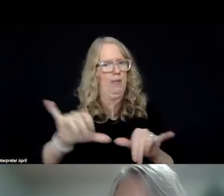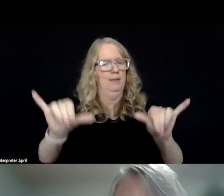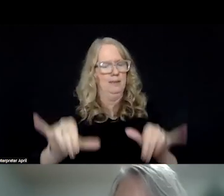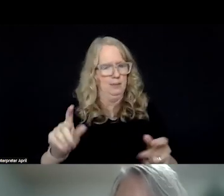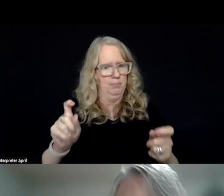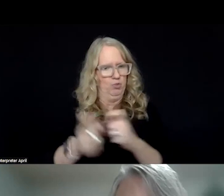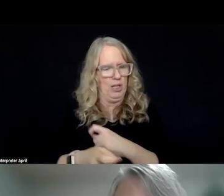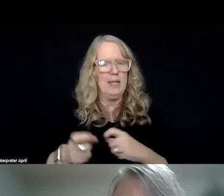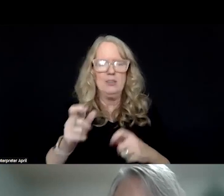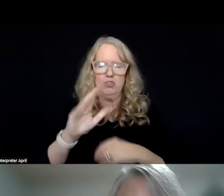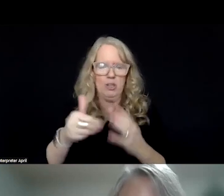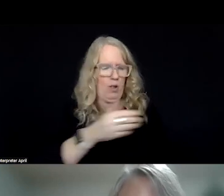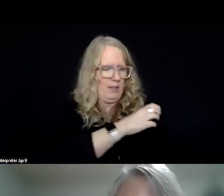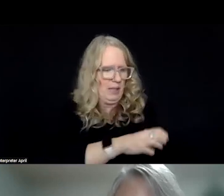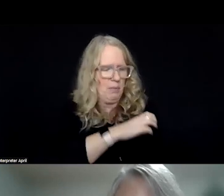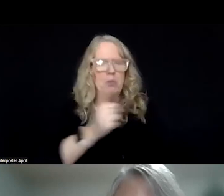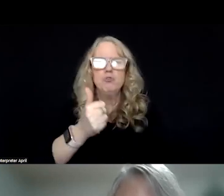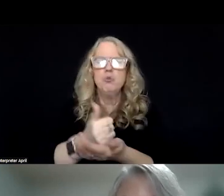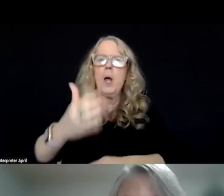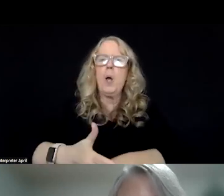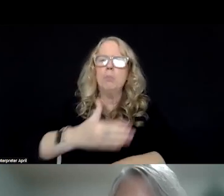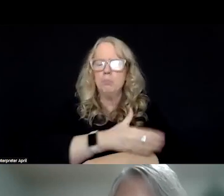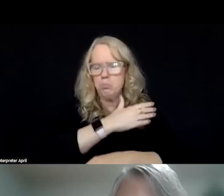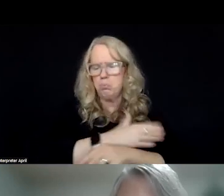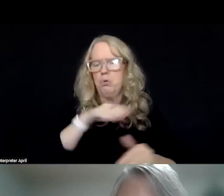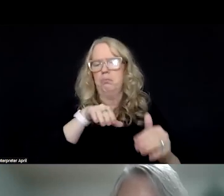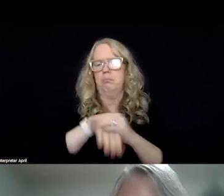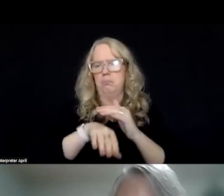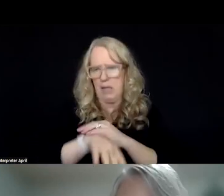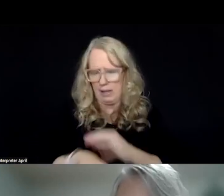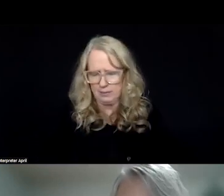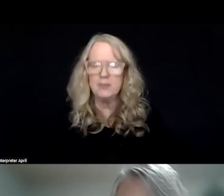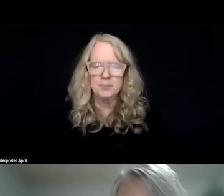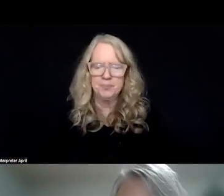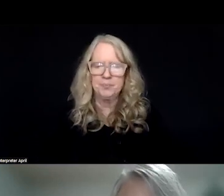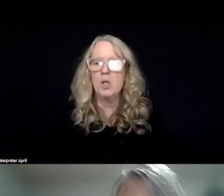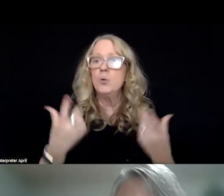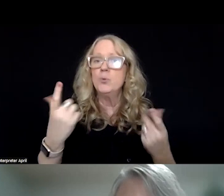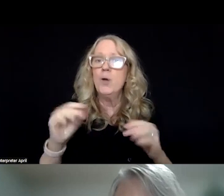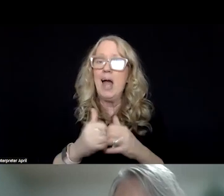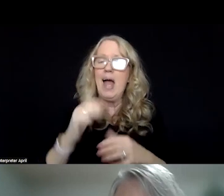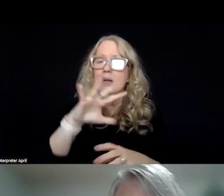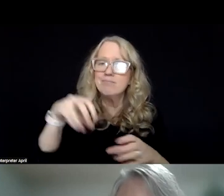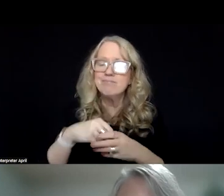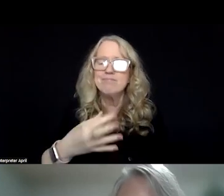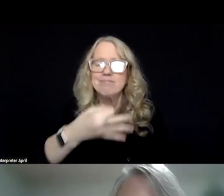CAPACITY AND IMPROVE SERVICE ACCESS. WE ARE DOING THAT BY ENGAGING WITH EXPERT CONTRIBUTORS, LEARNING FROM THE STEERING